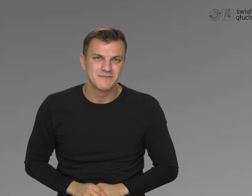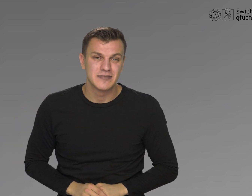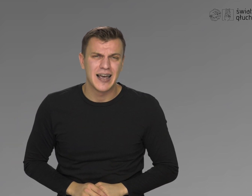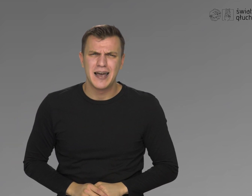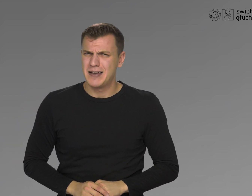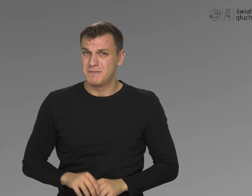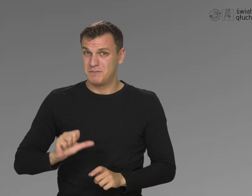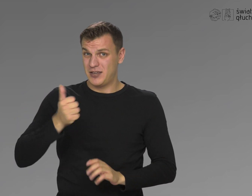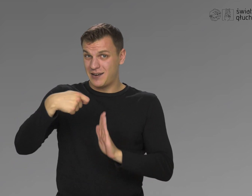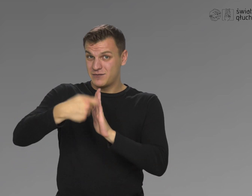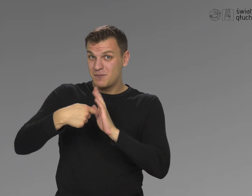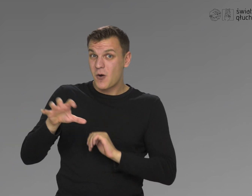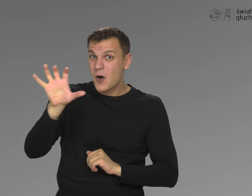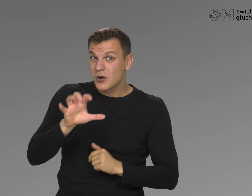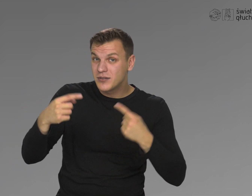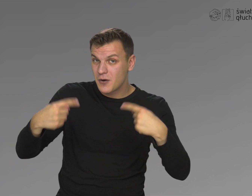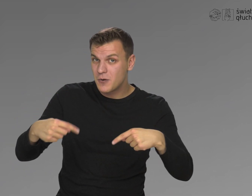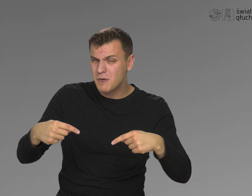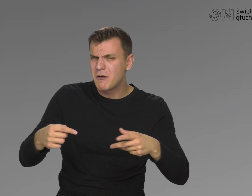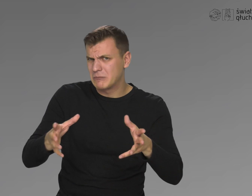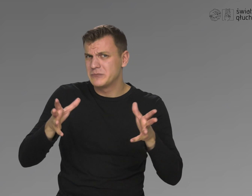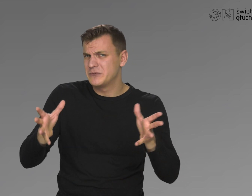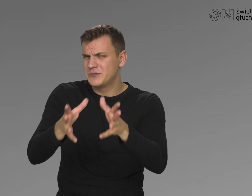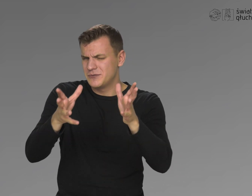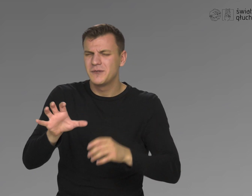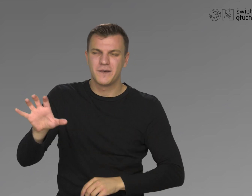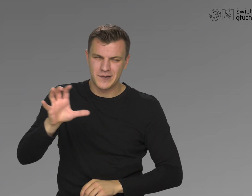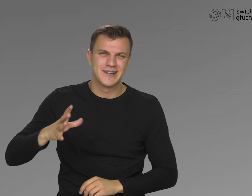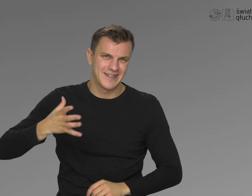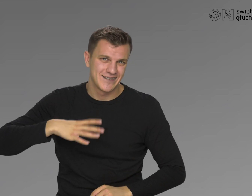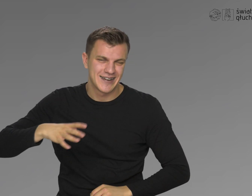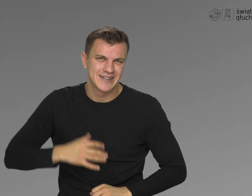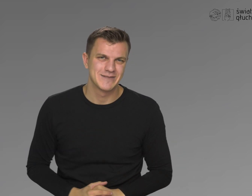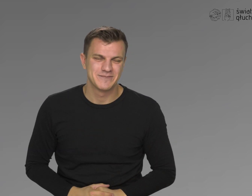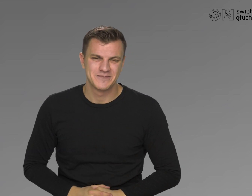Have you watched the first part? If not, I highly encourage you to do so.